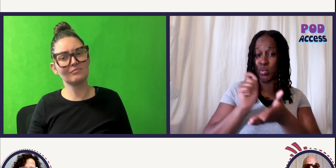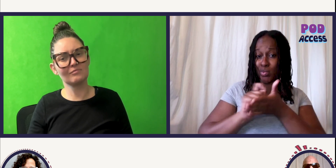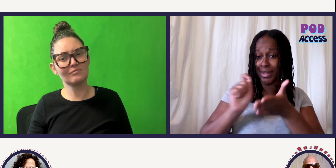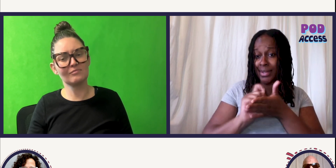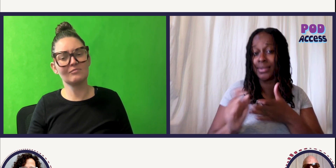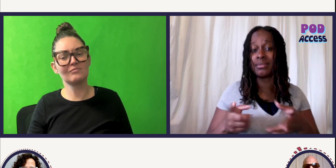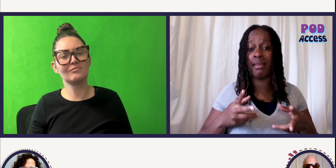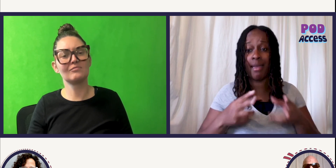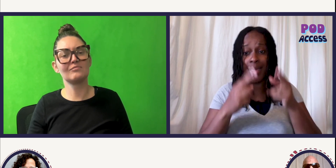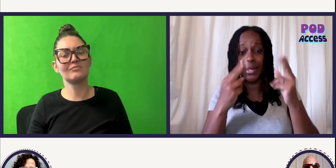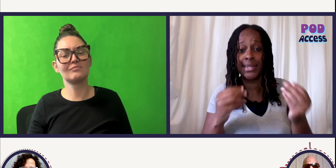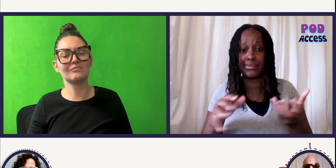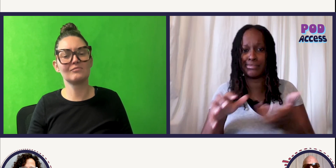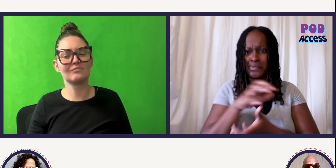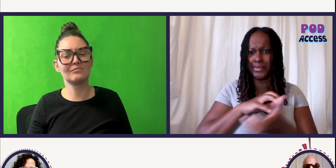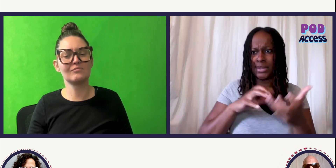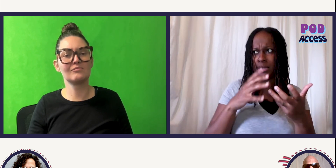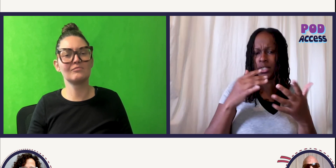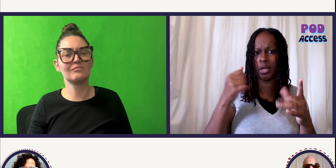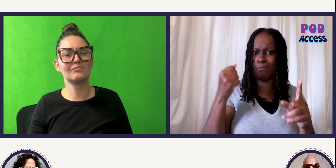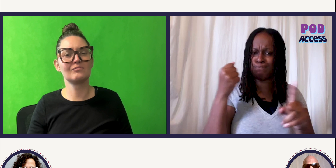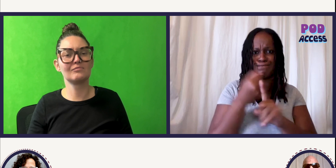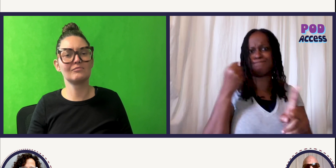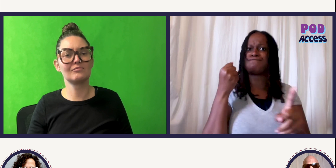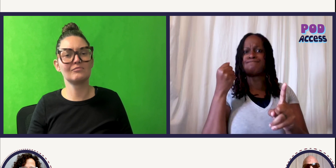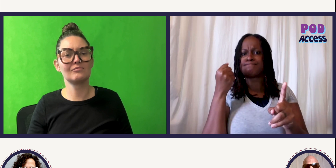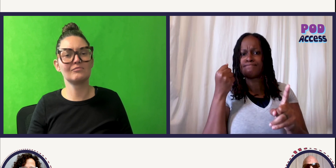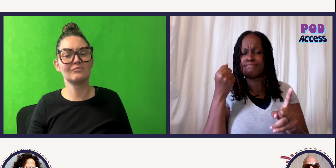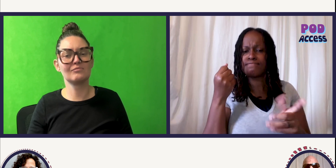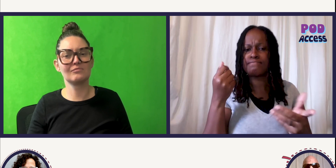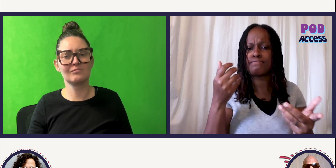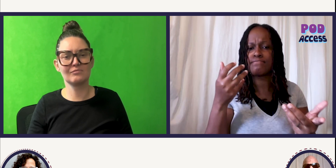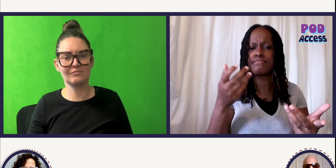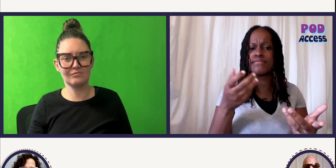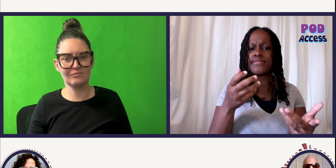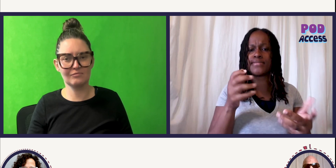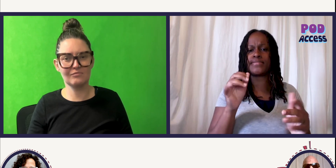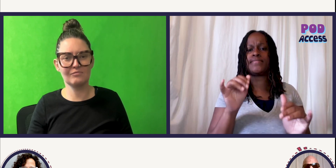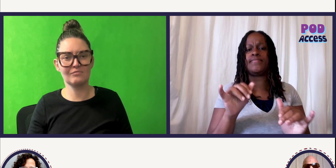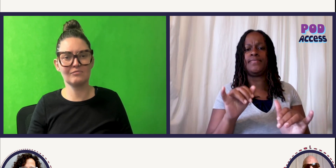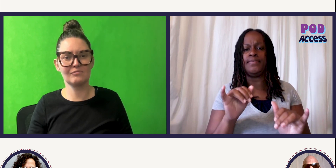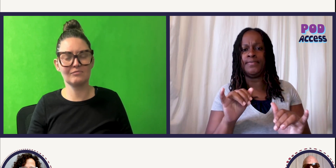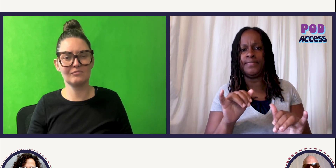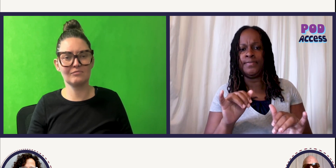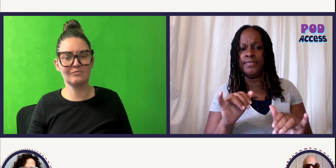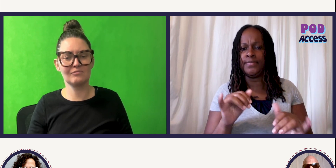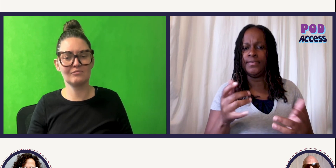During the writing, editing, and mixing, all of a sudden, I'm even more attached to this episode.